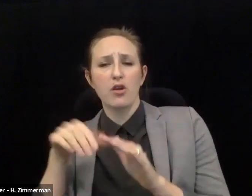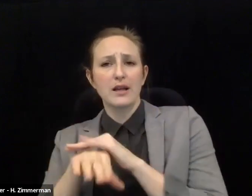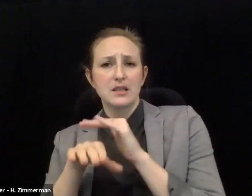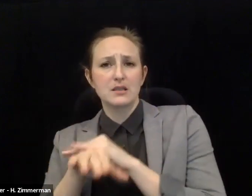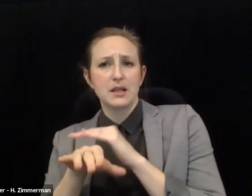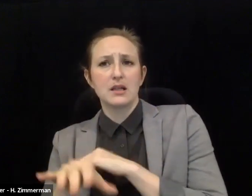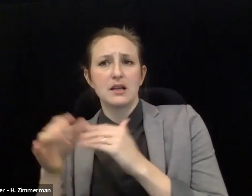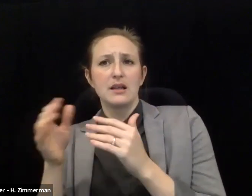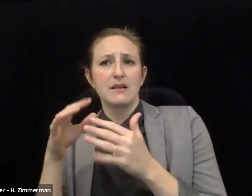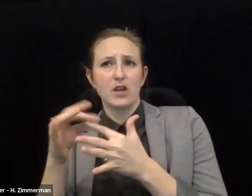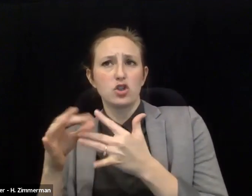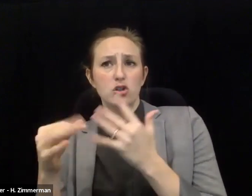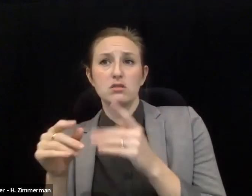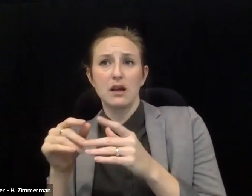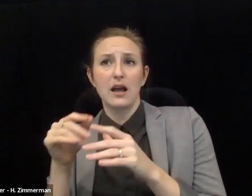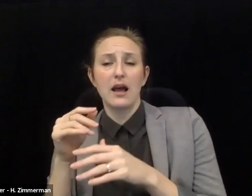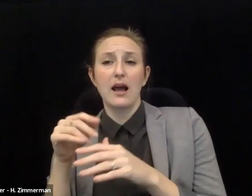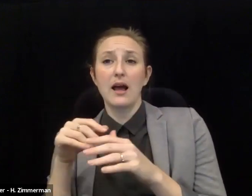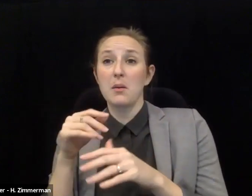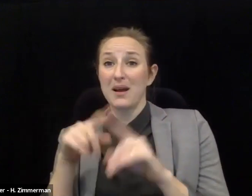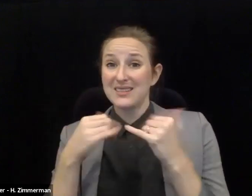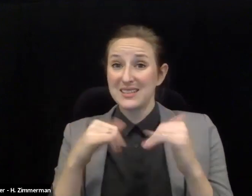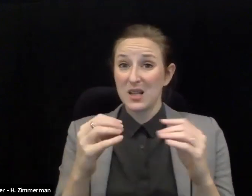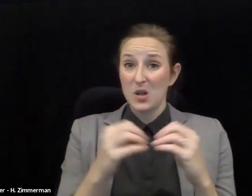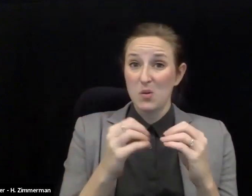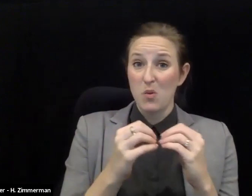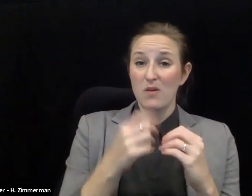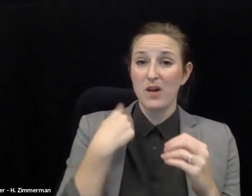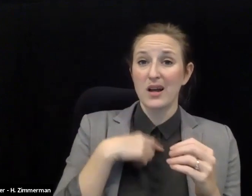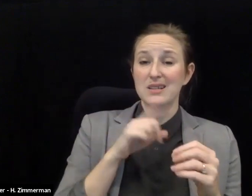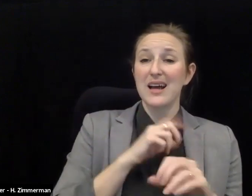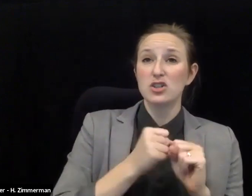considerations, but there's still a lot more space, I think, to really stretch budgets.